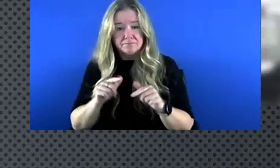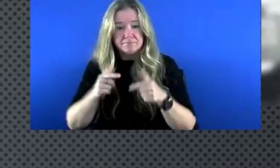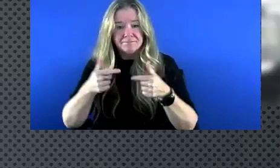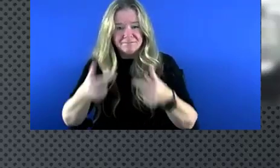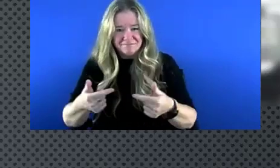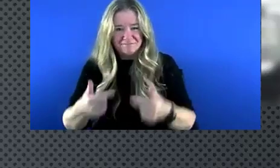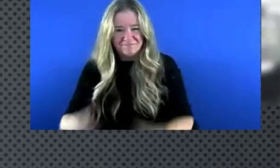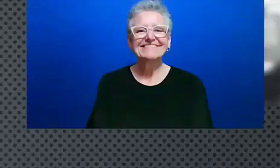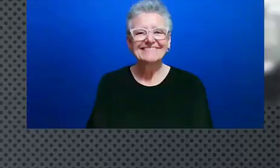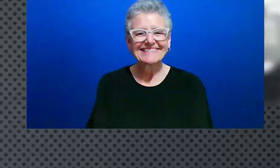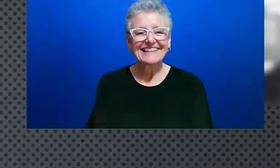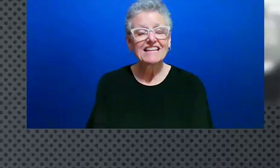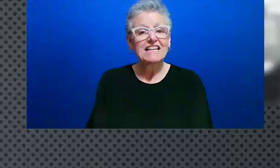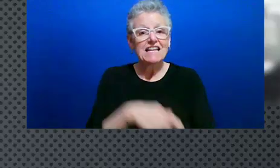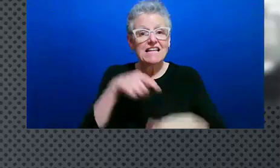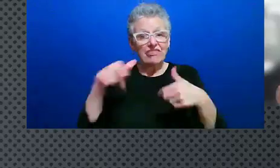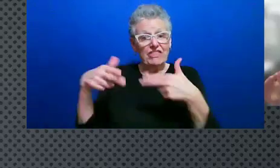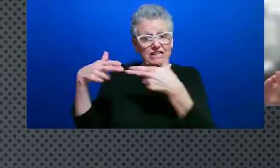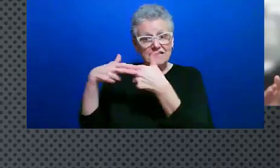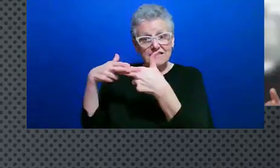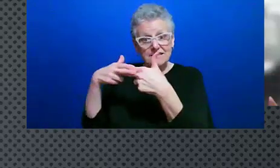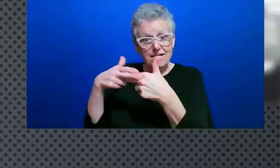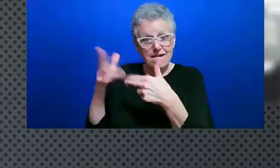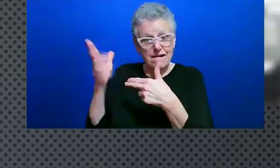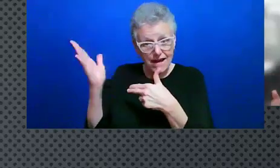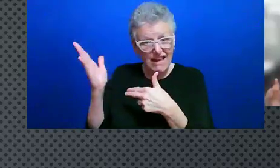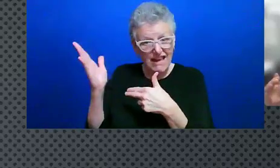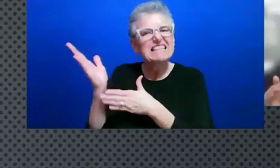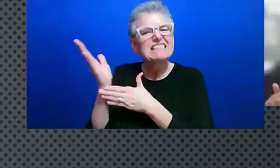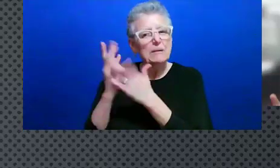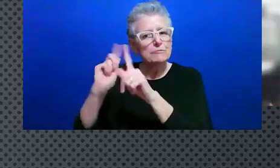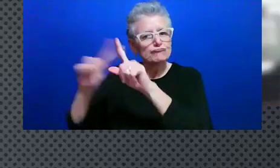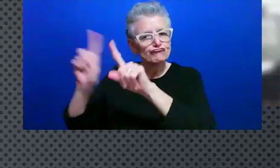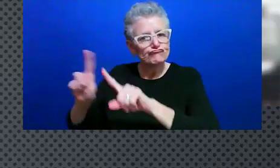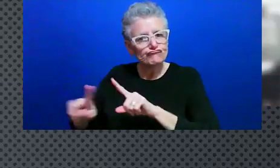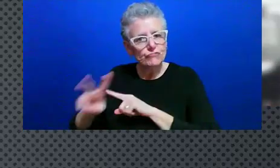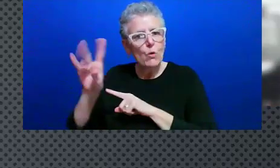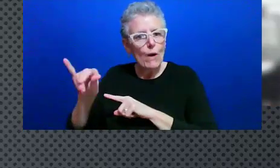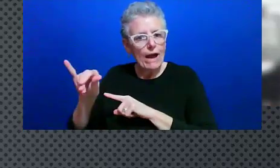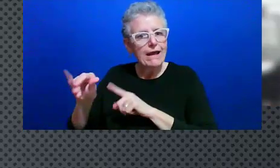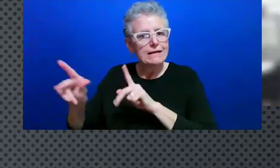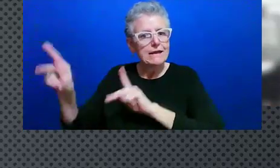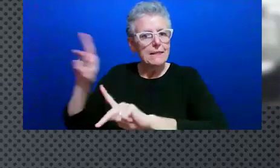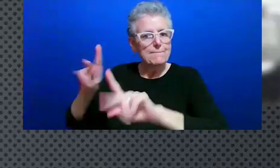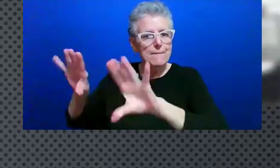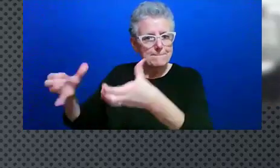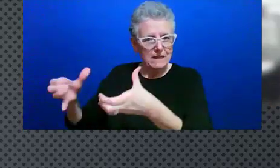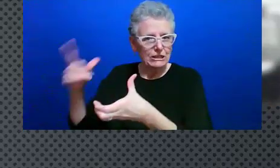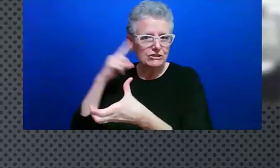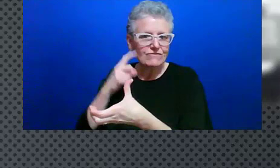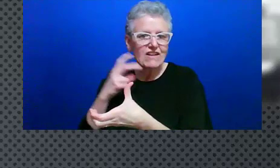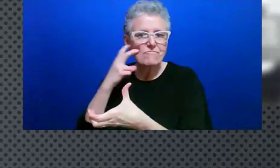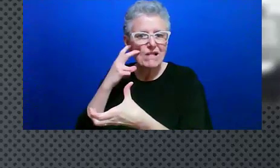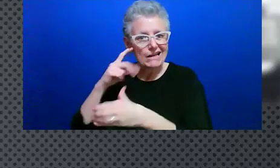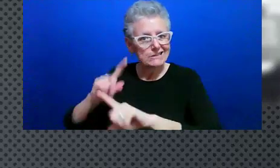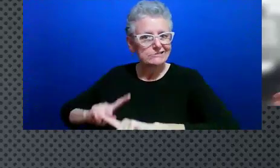Up here on the slide are just some of the ways that the population is diverse. You have